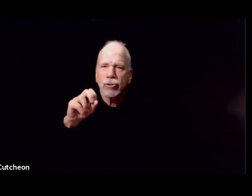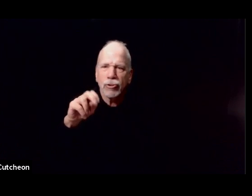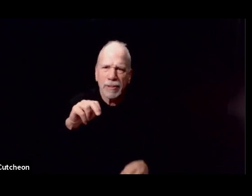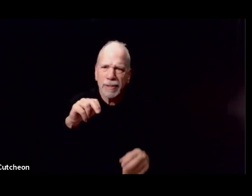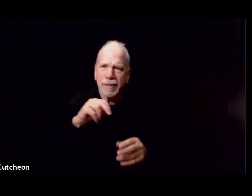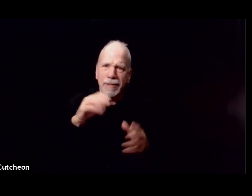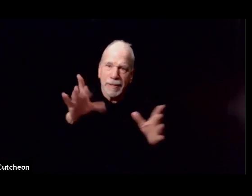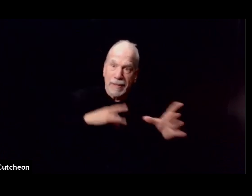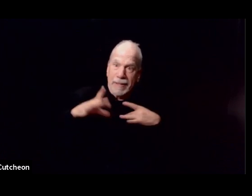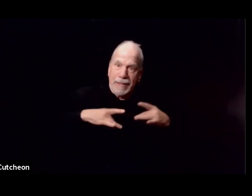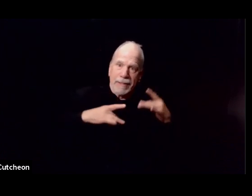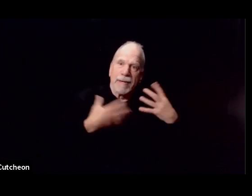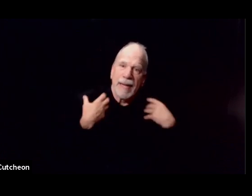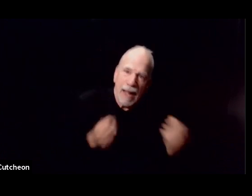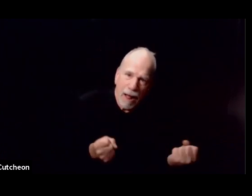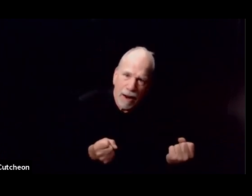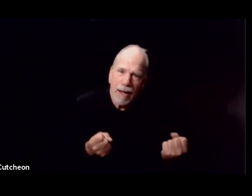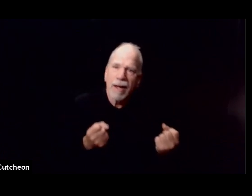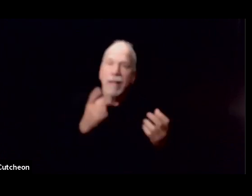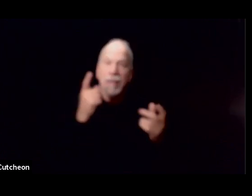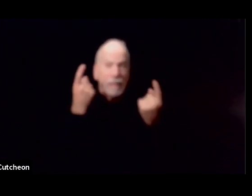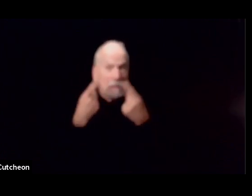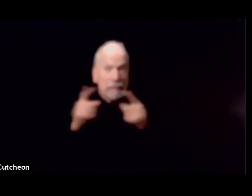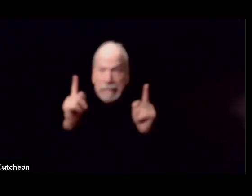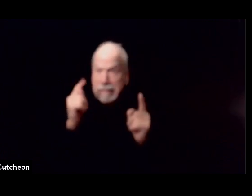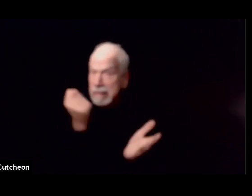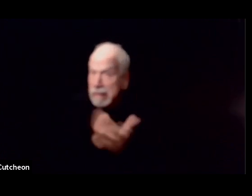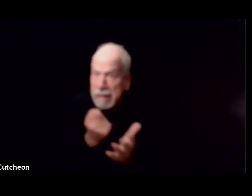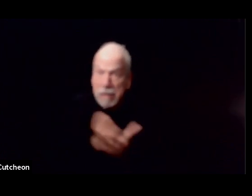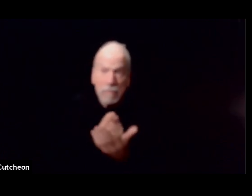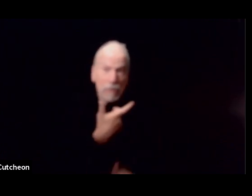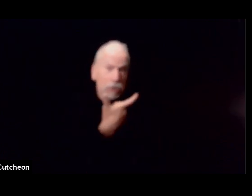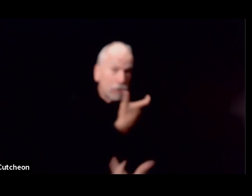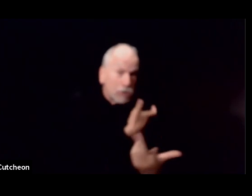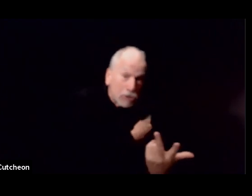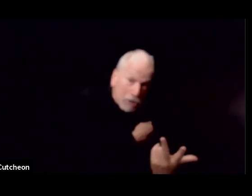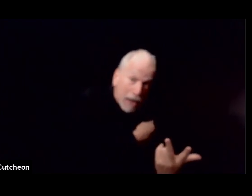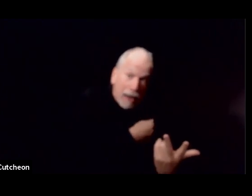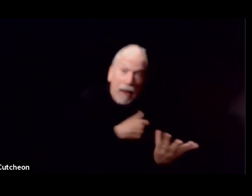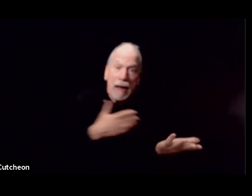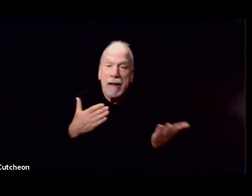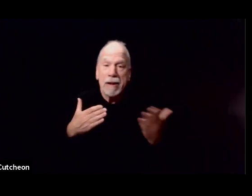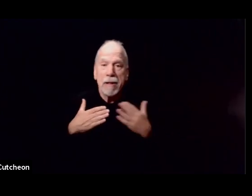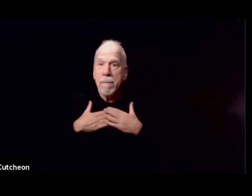the person's immune system is you know overly excited and this is causing damage to the